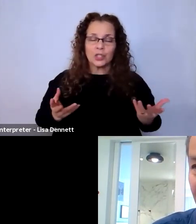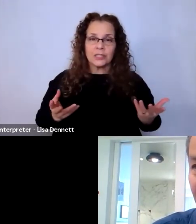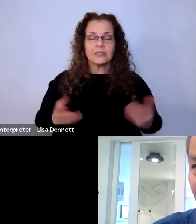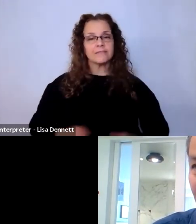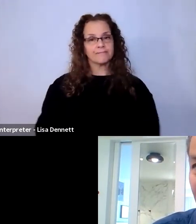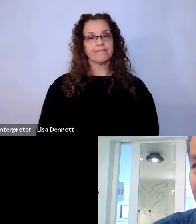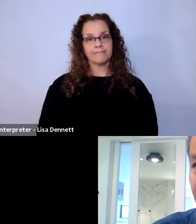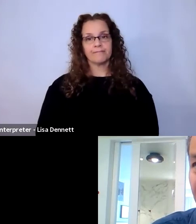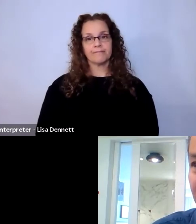yeah.